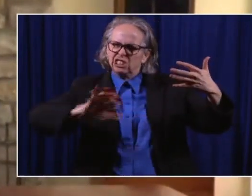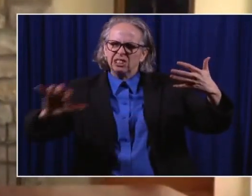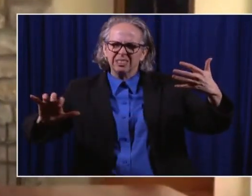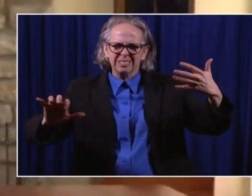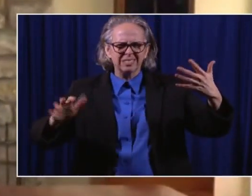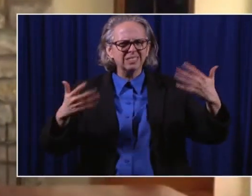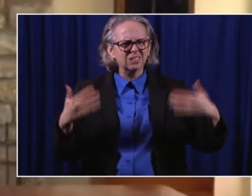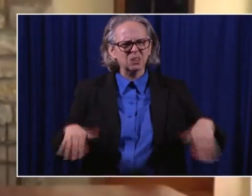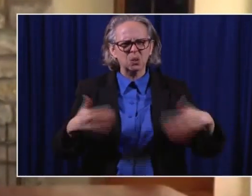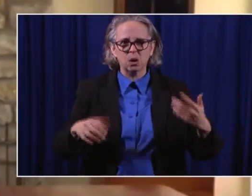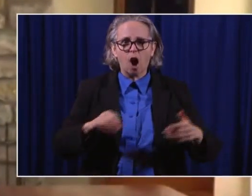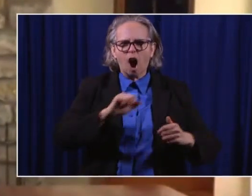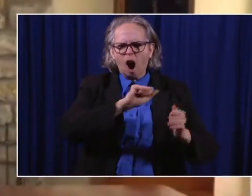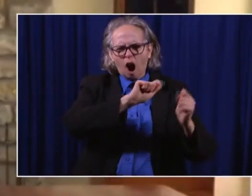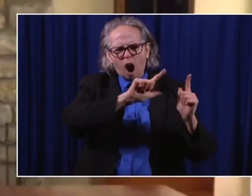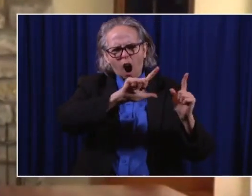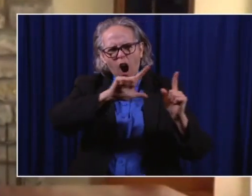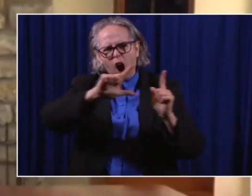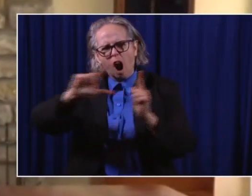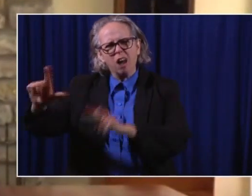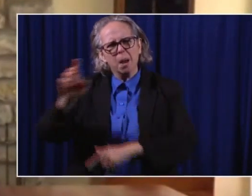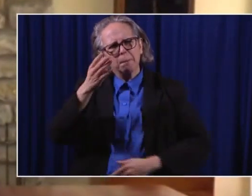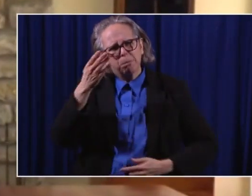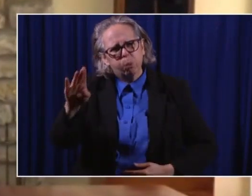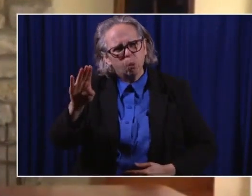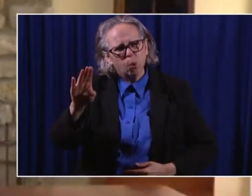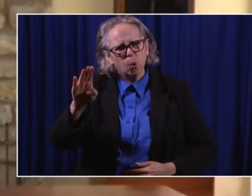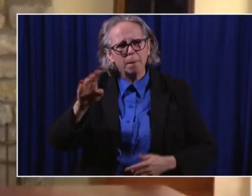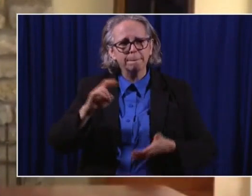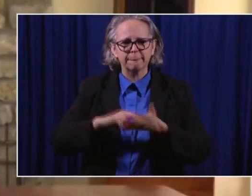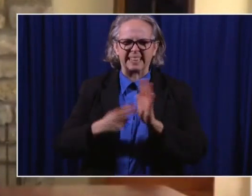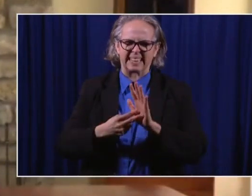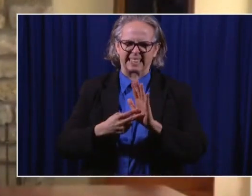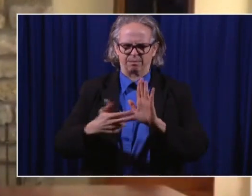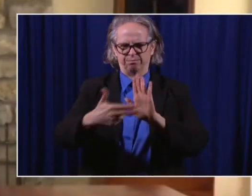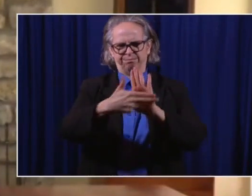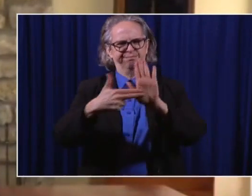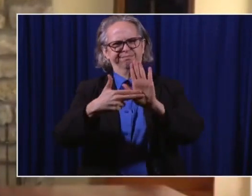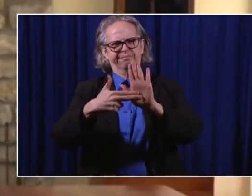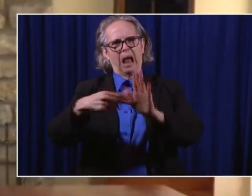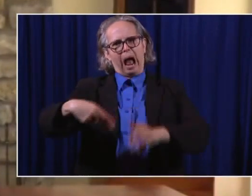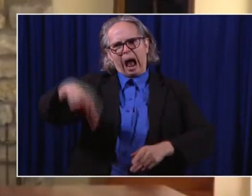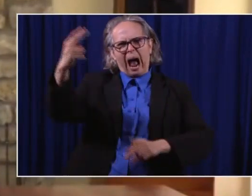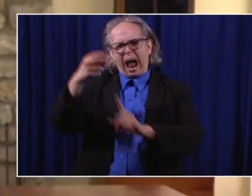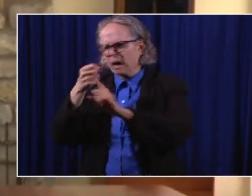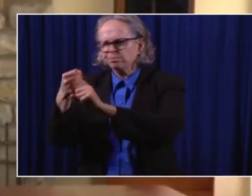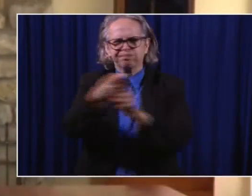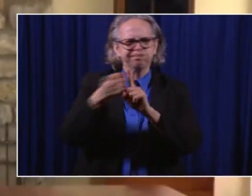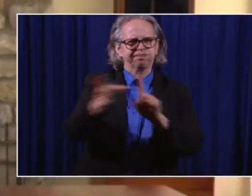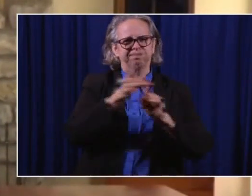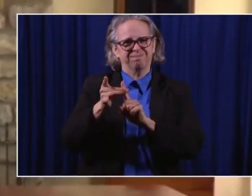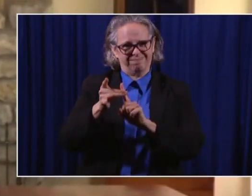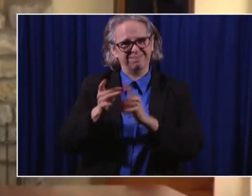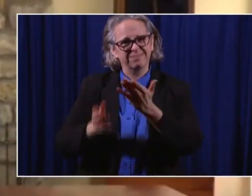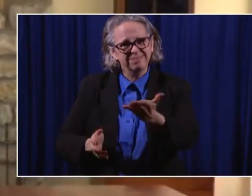THIS IS OUR -- YOU WILL SEE EVERYTHING GO COUNTY, EVERY